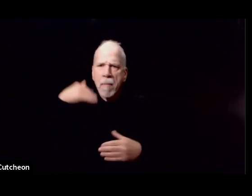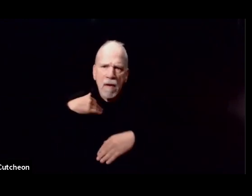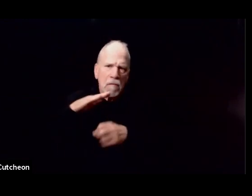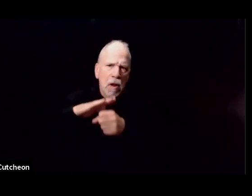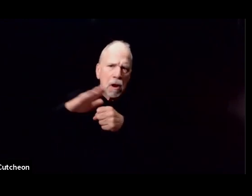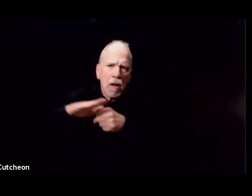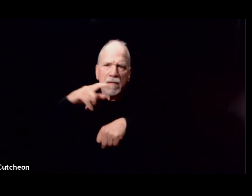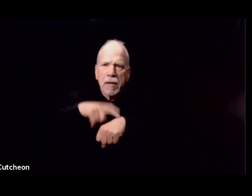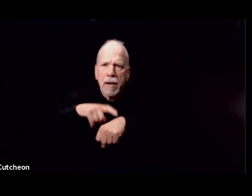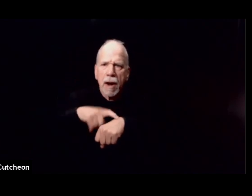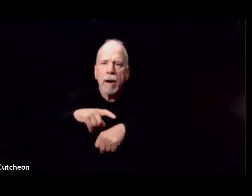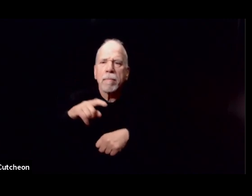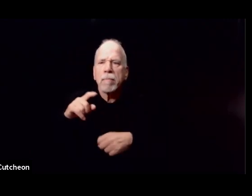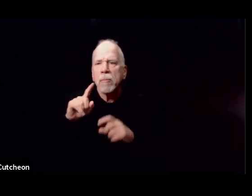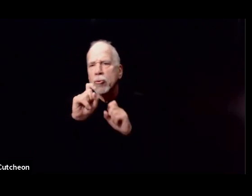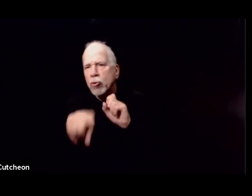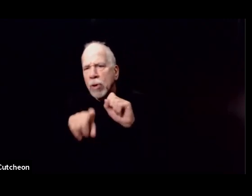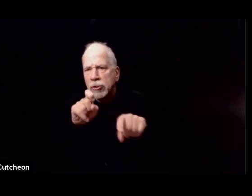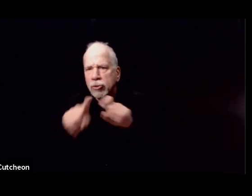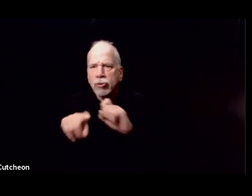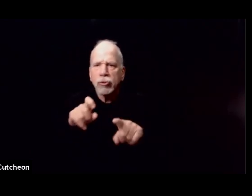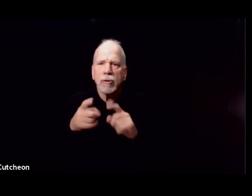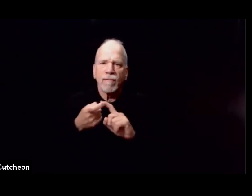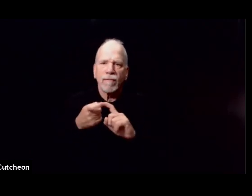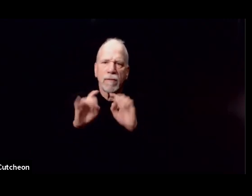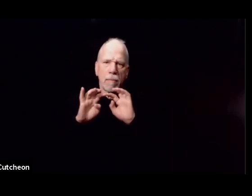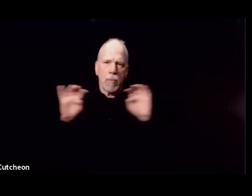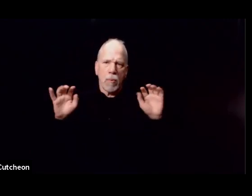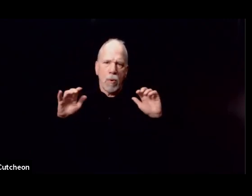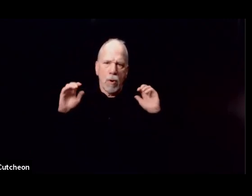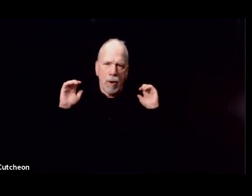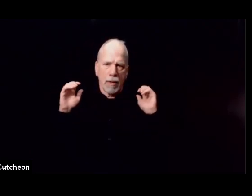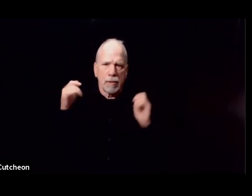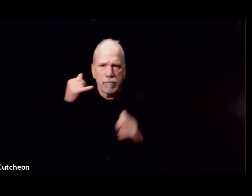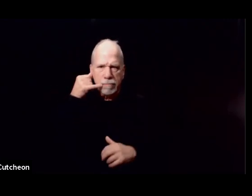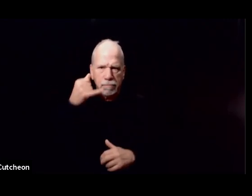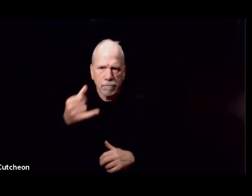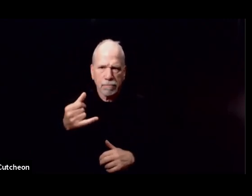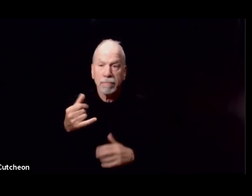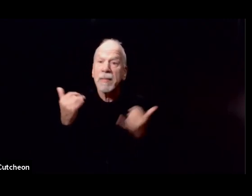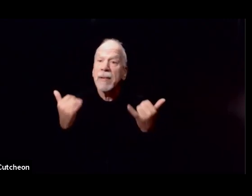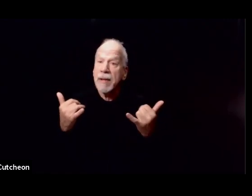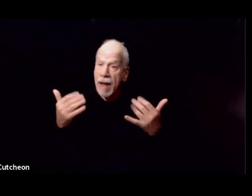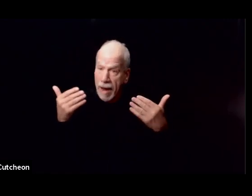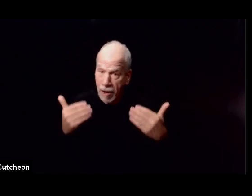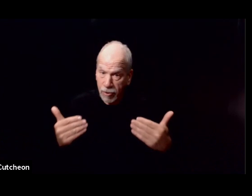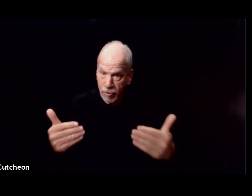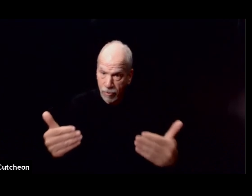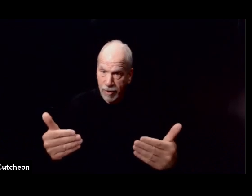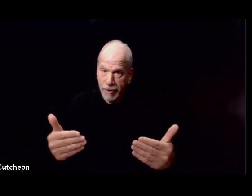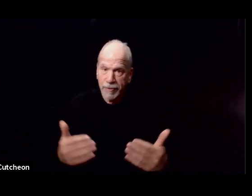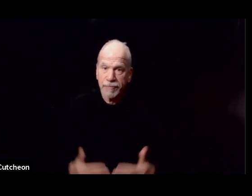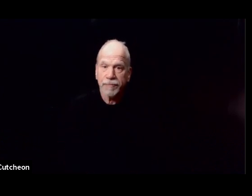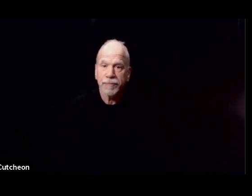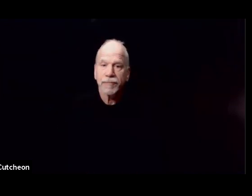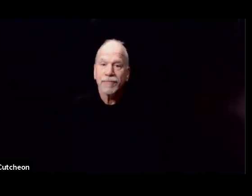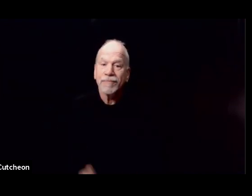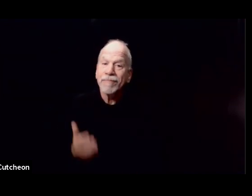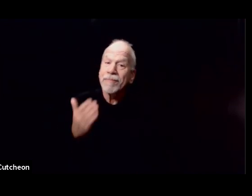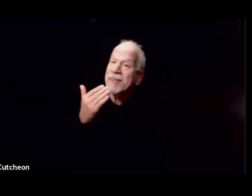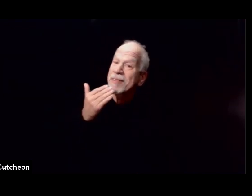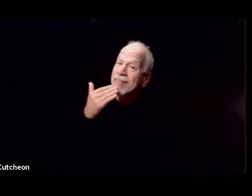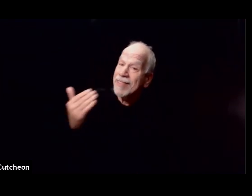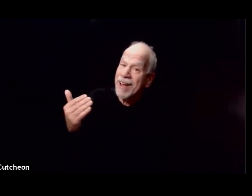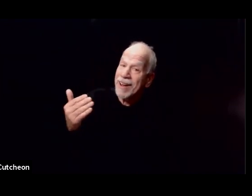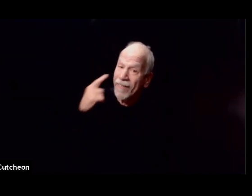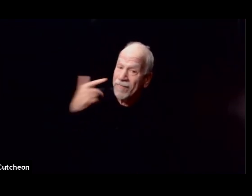Kate: Thank you for joining us for the COVID-19 media call for July first. We will start today's